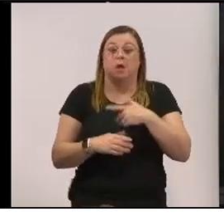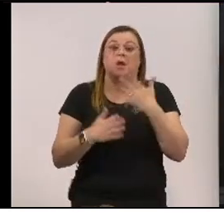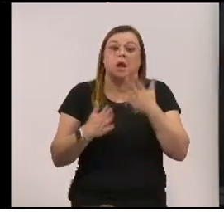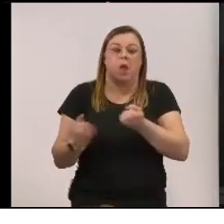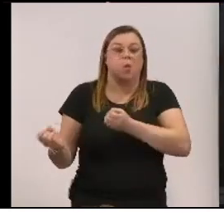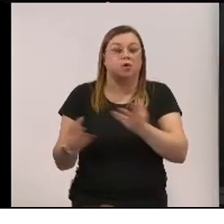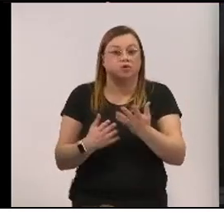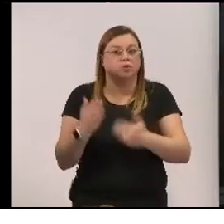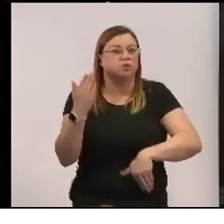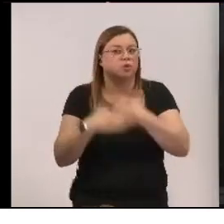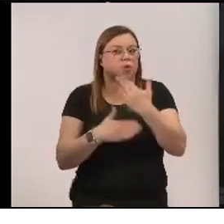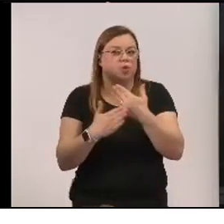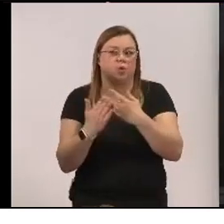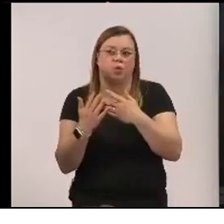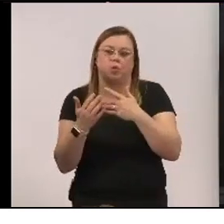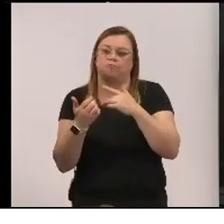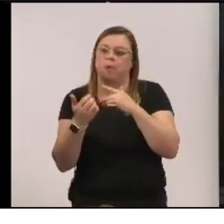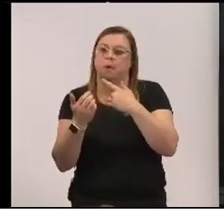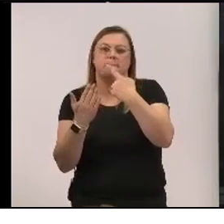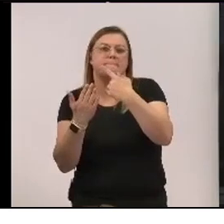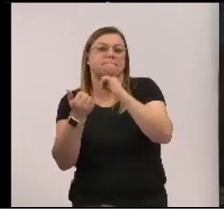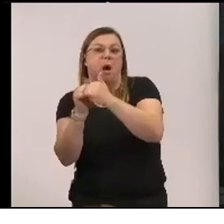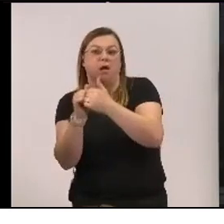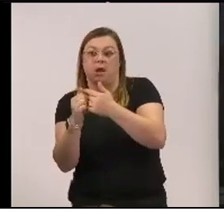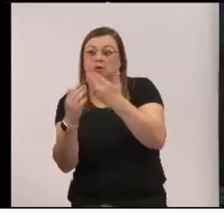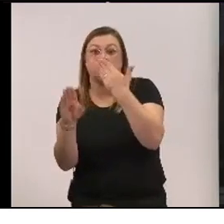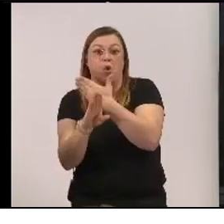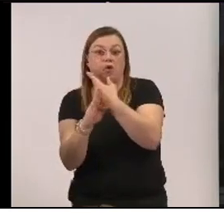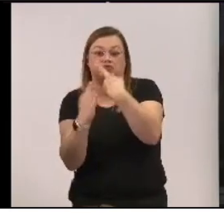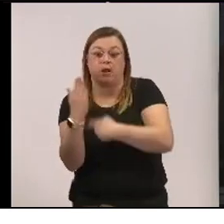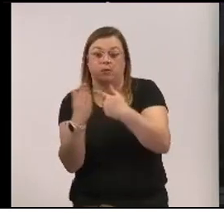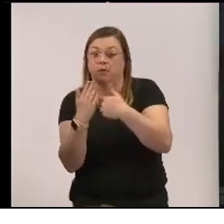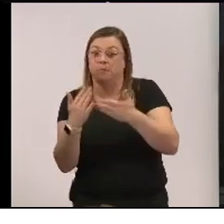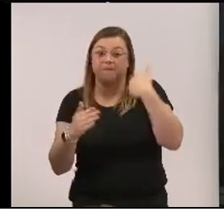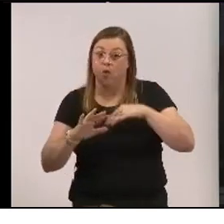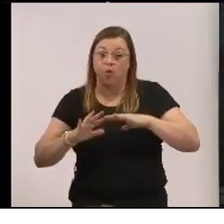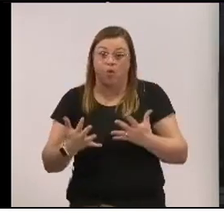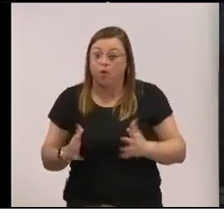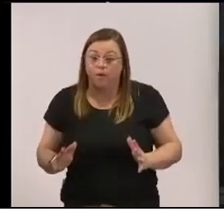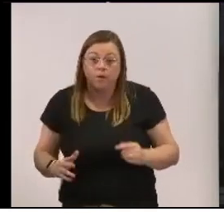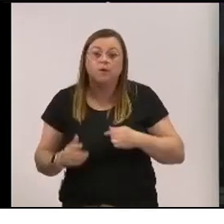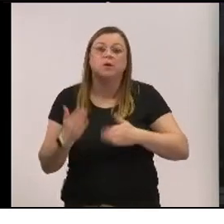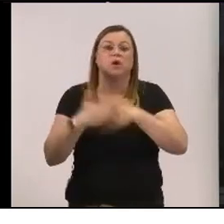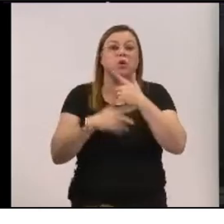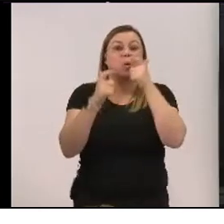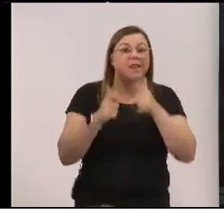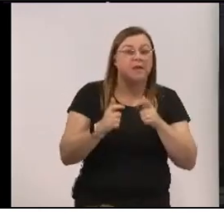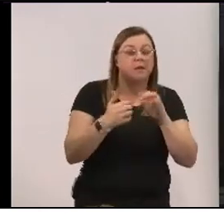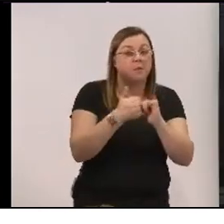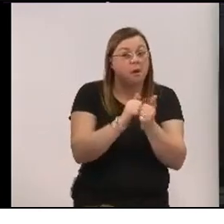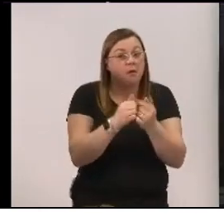to some new regulatory partners that we would not have previously, new legal partners and